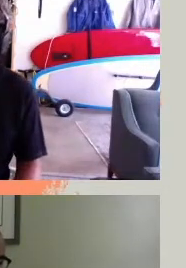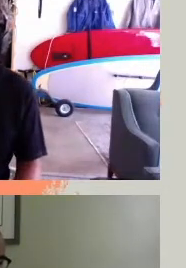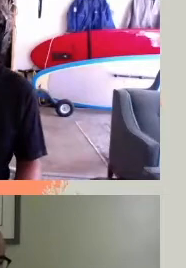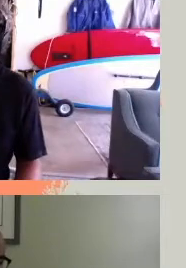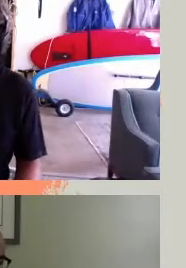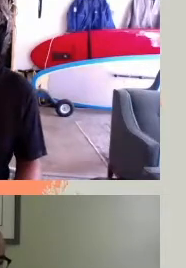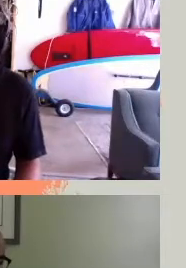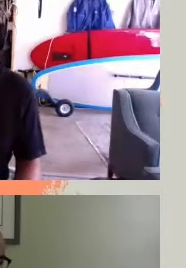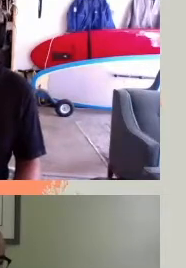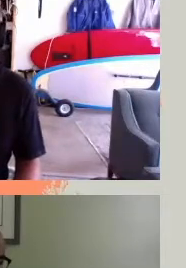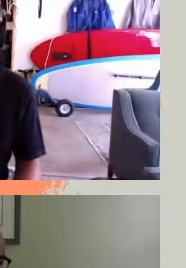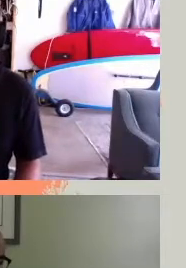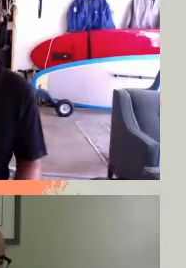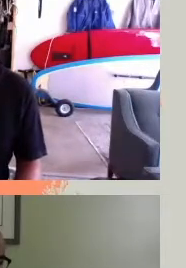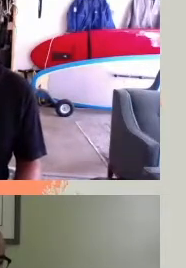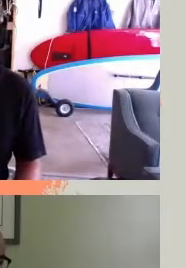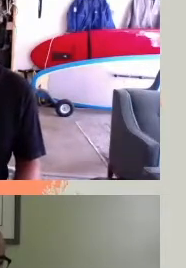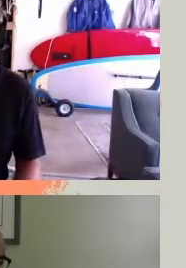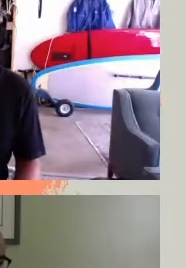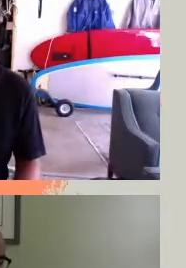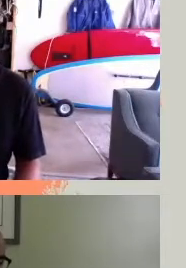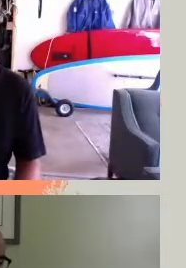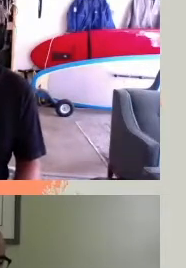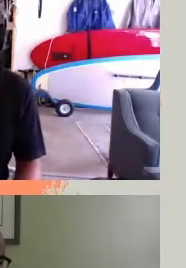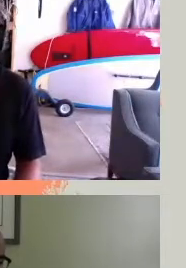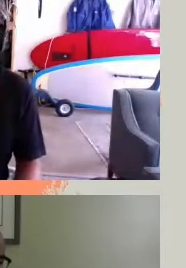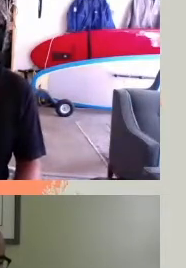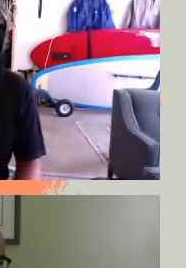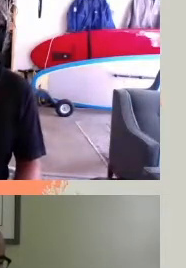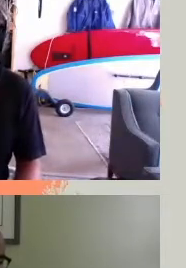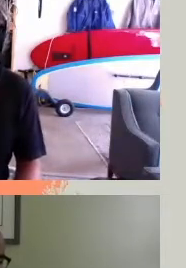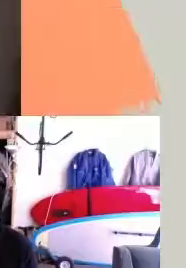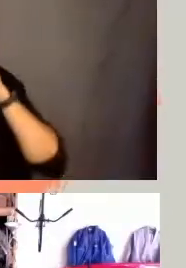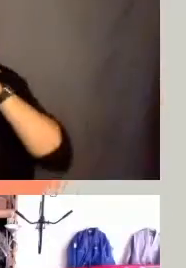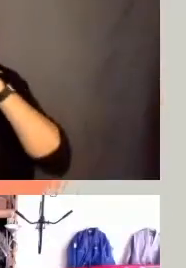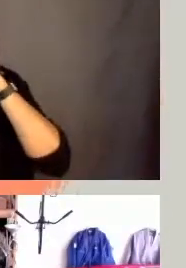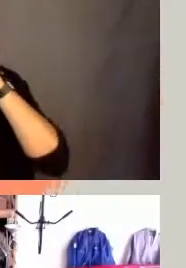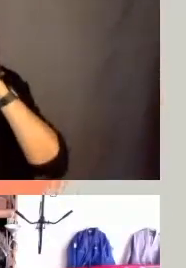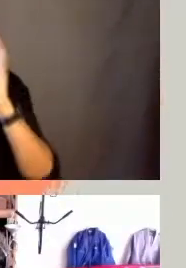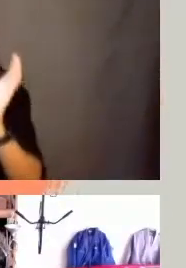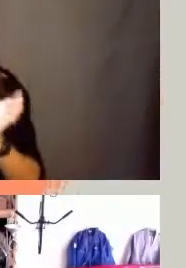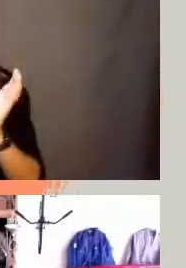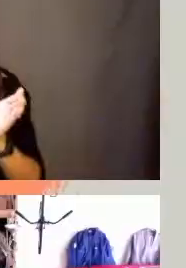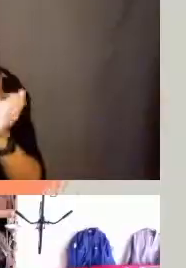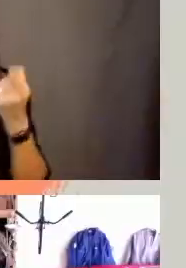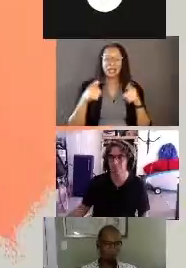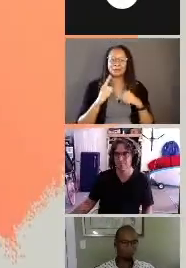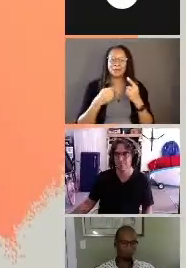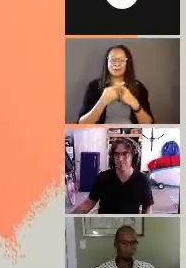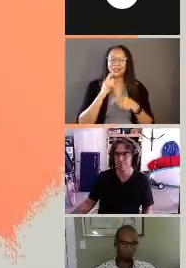And so let's show a clip, and then I feel like there's a lot of overlapping conversations to happen about this well.